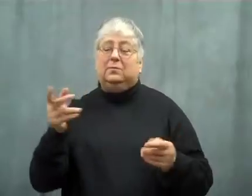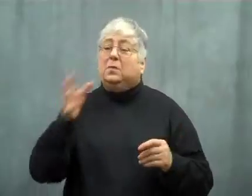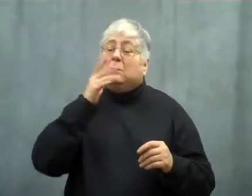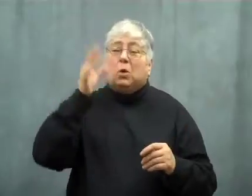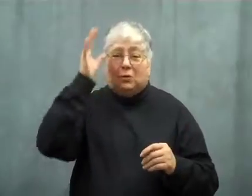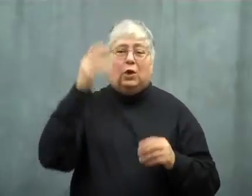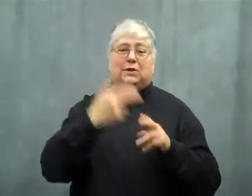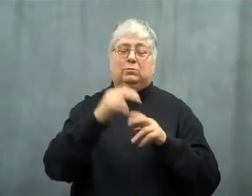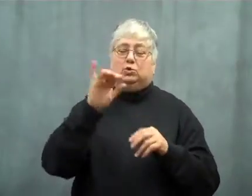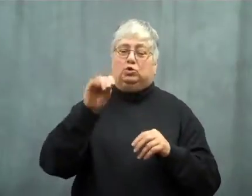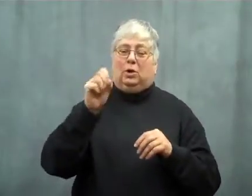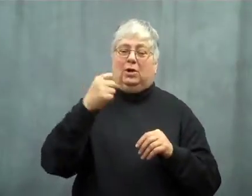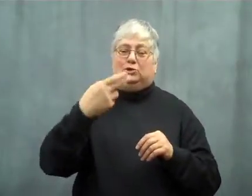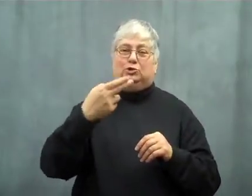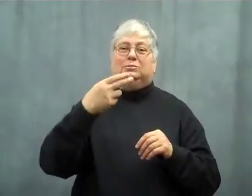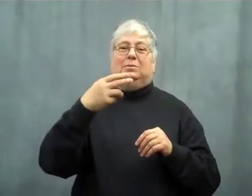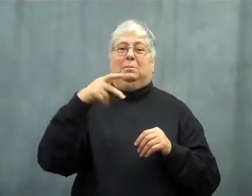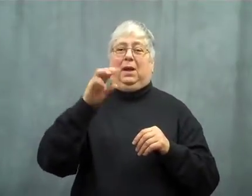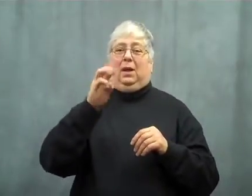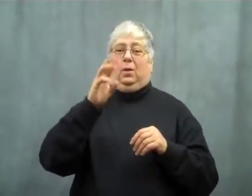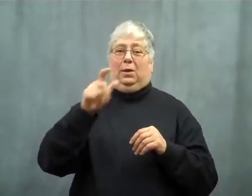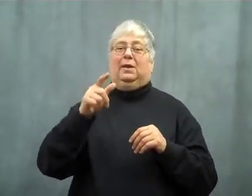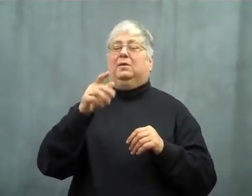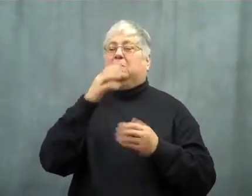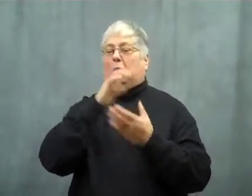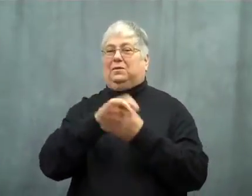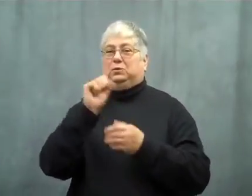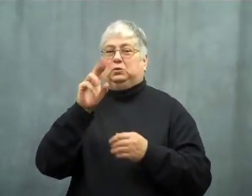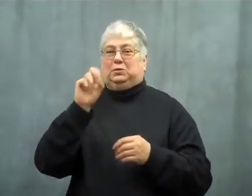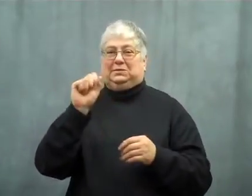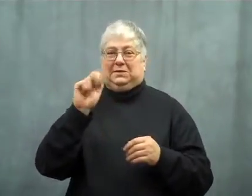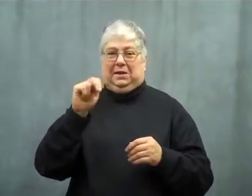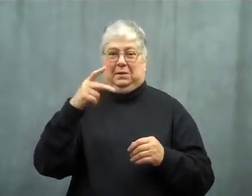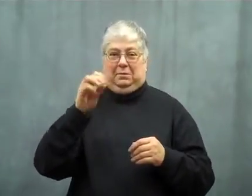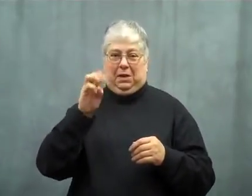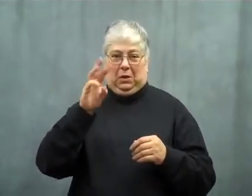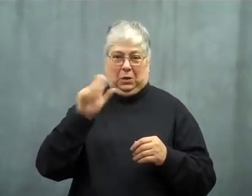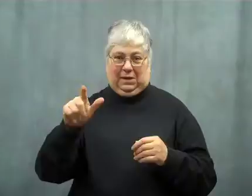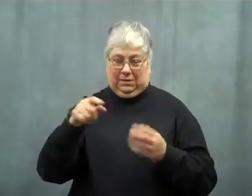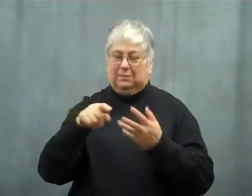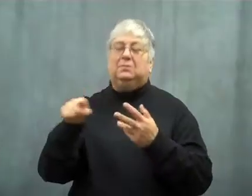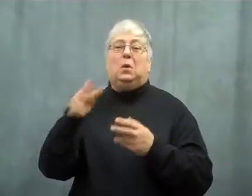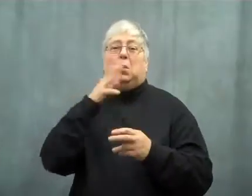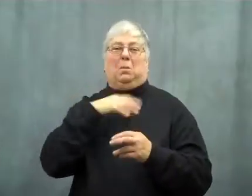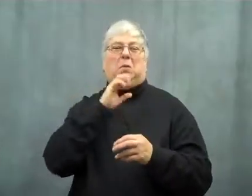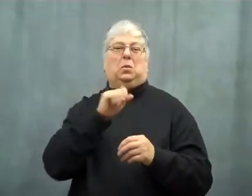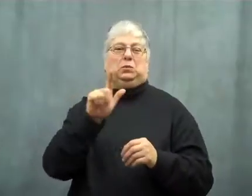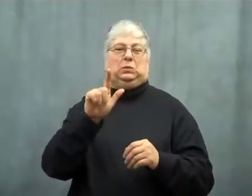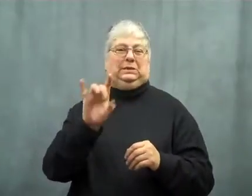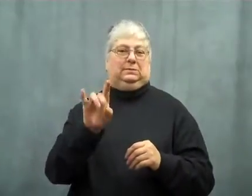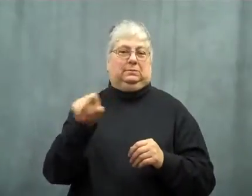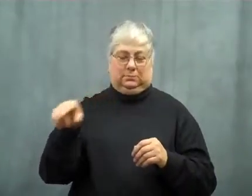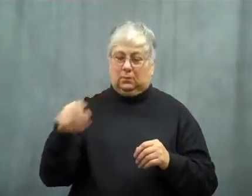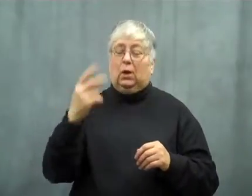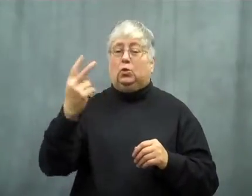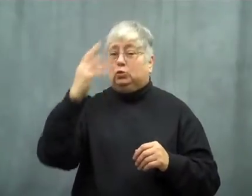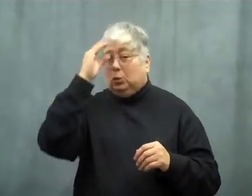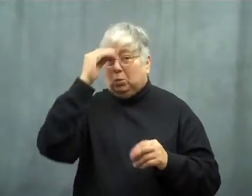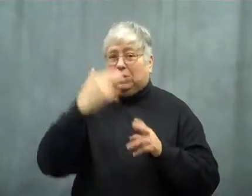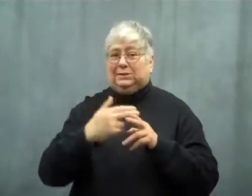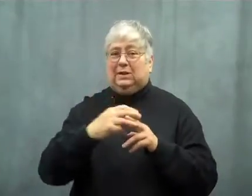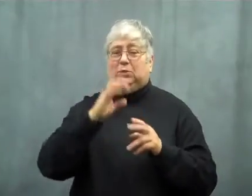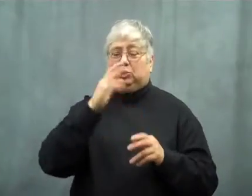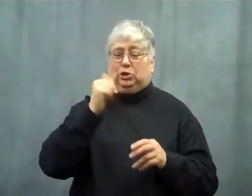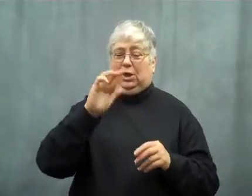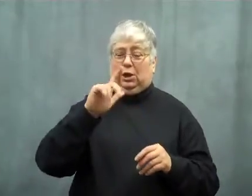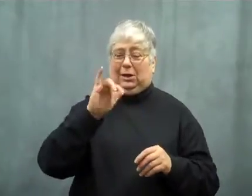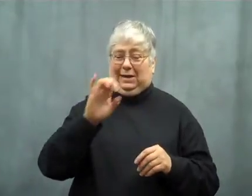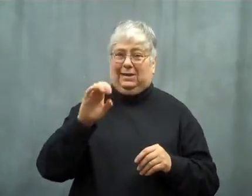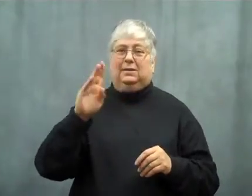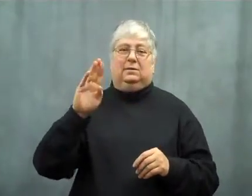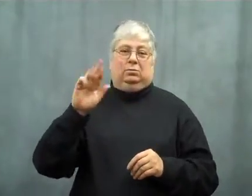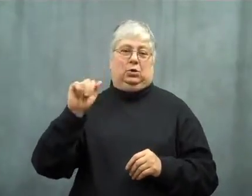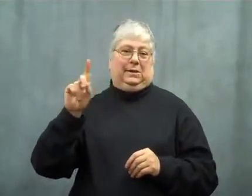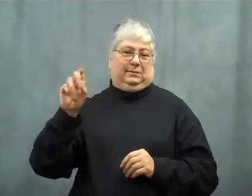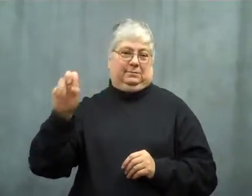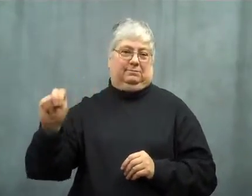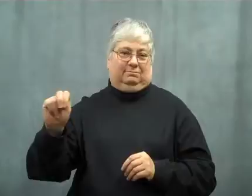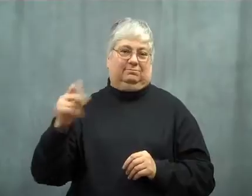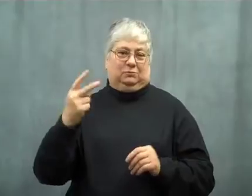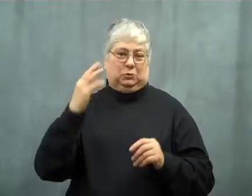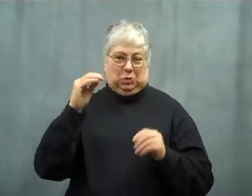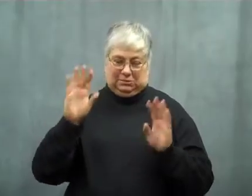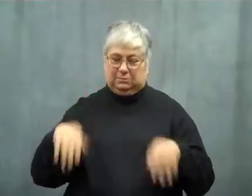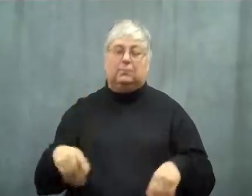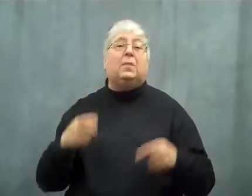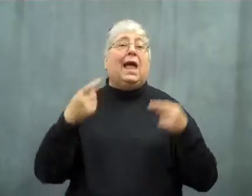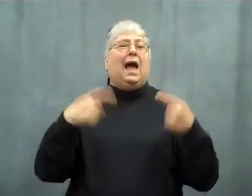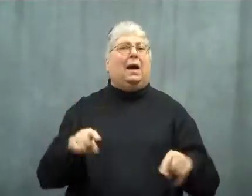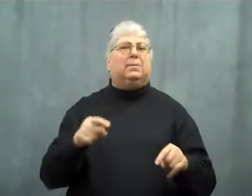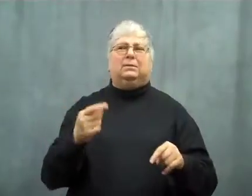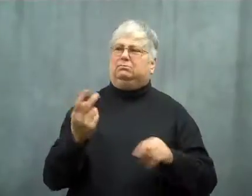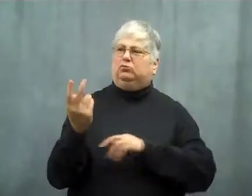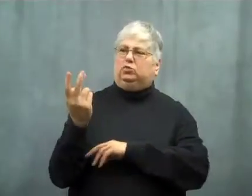The parents were Josh and Susan Powell. She was 28 years old.